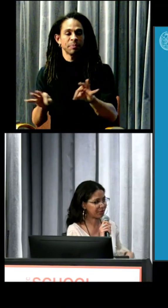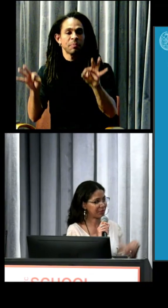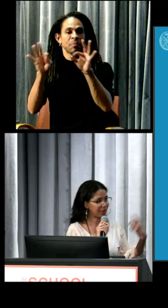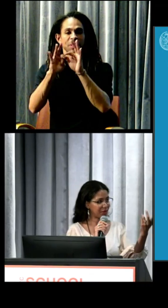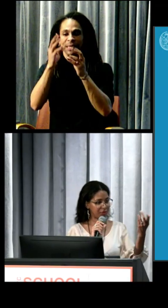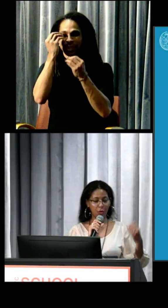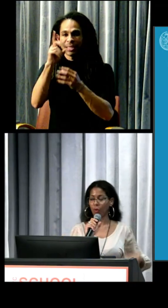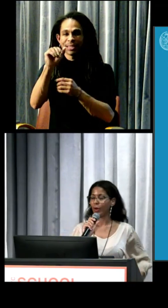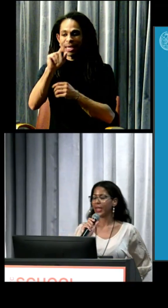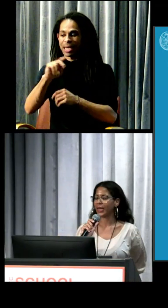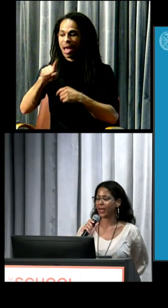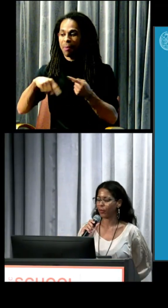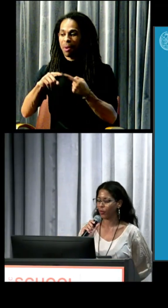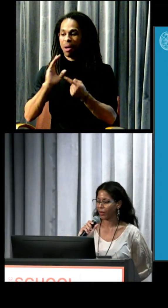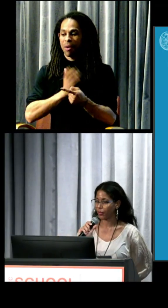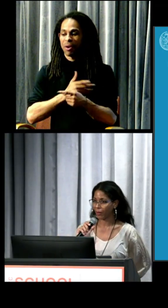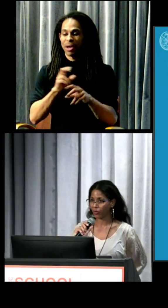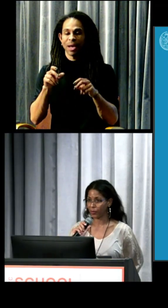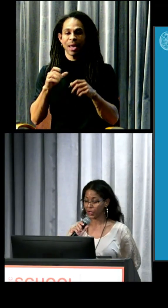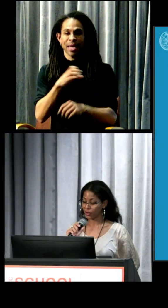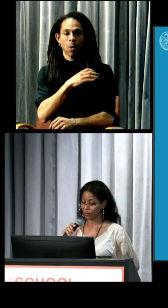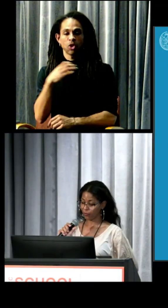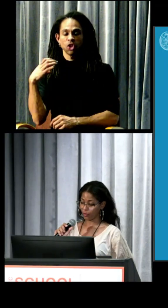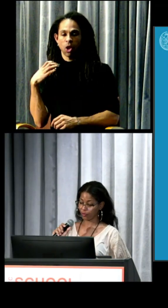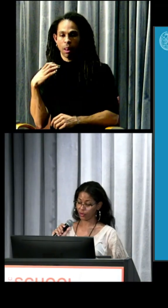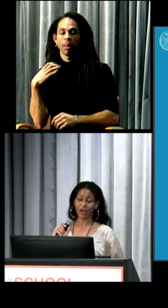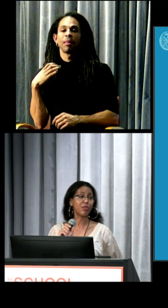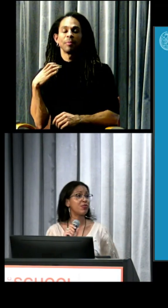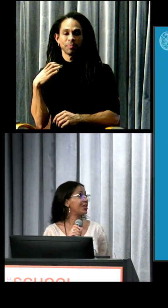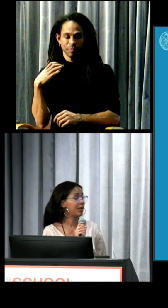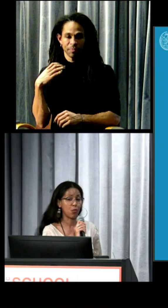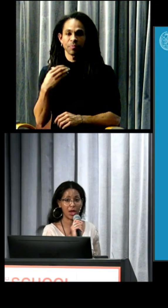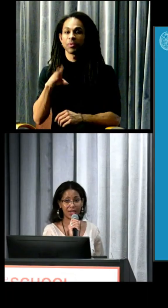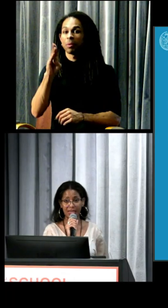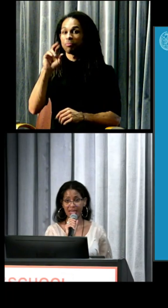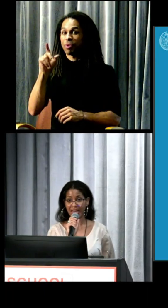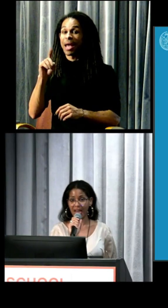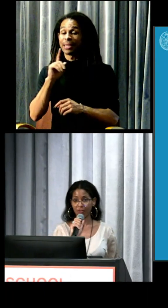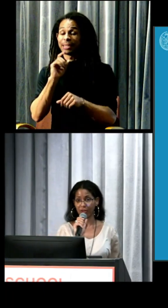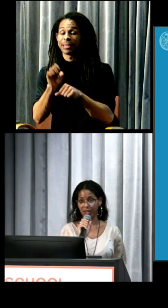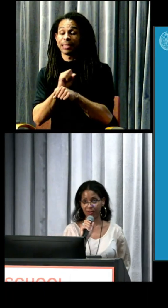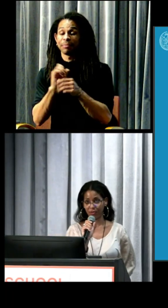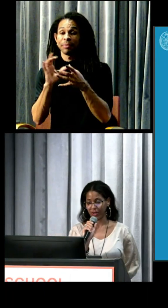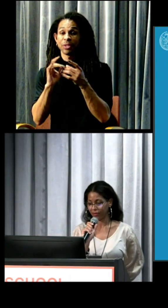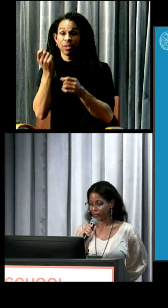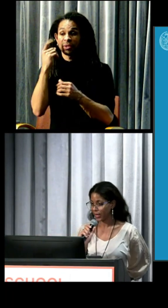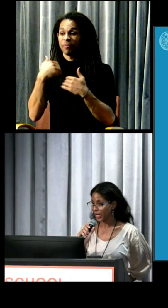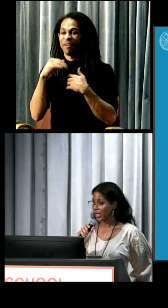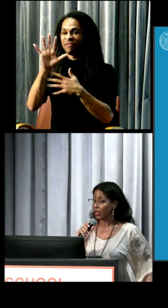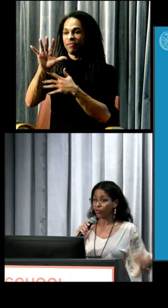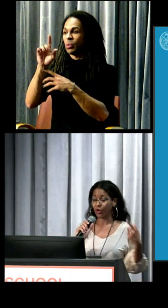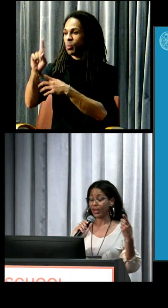So this organization had, you know, wanted to get a better understanding of how vehicle use was changing in New York City.